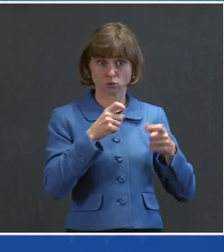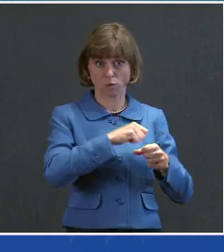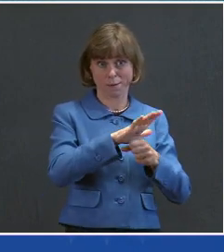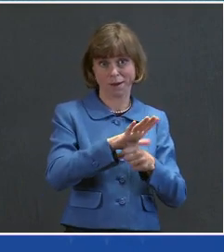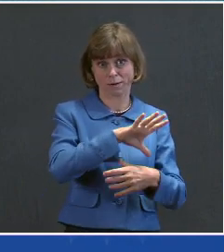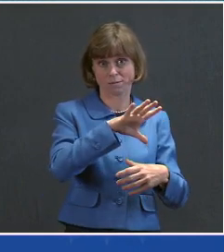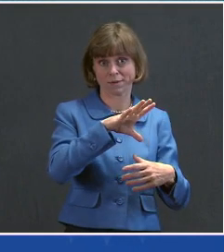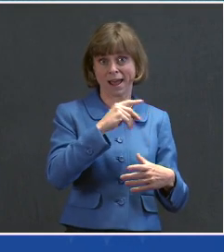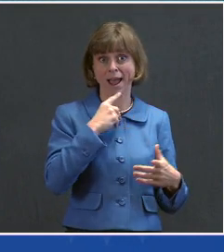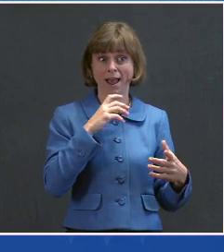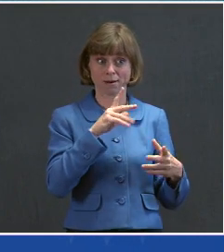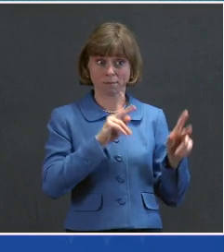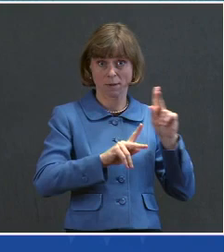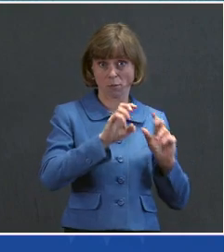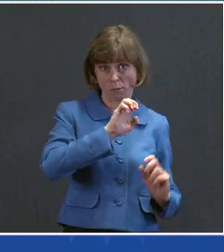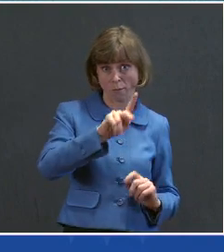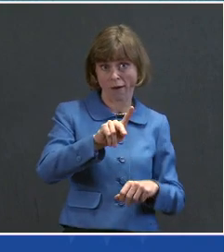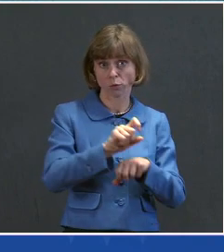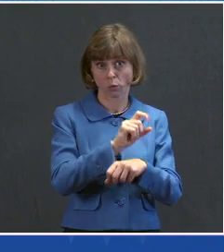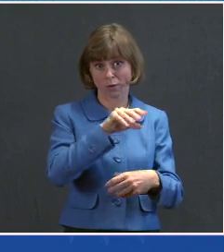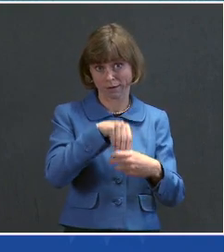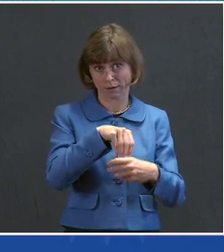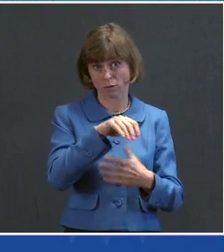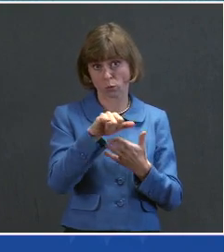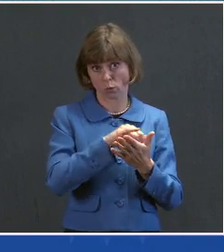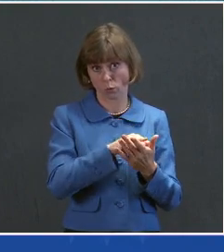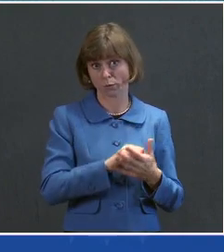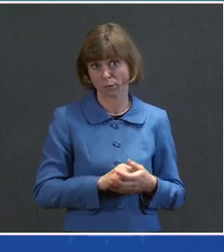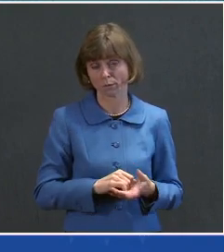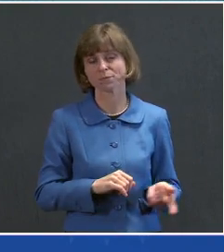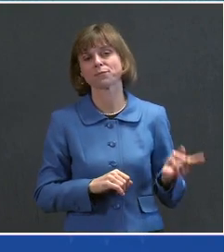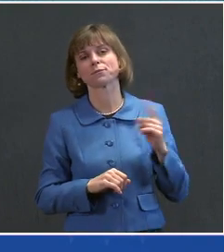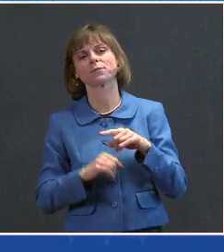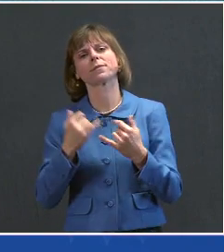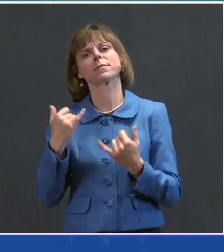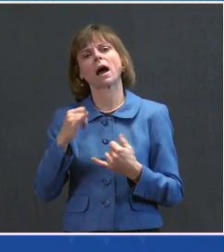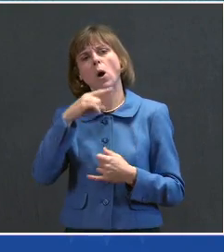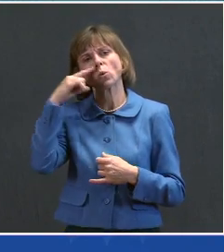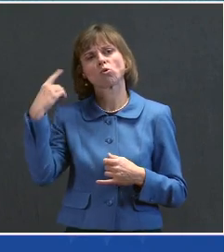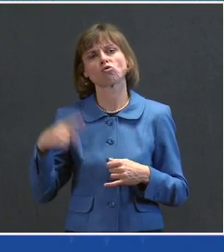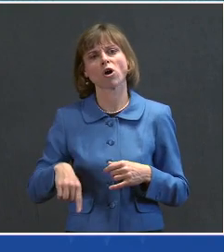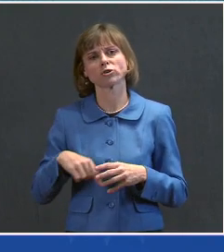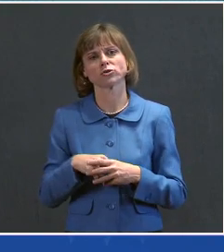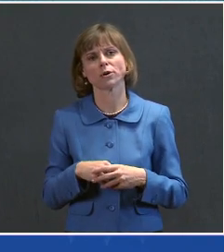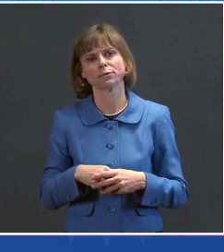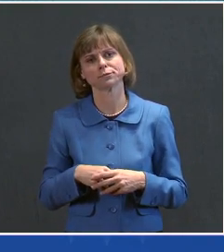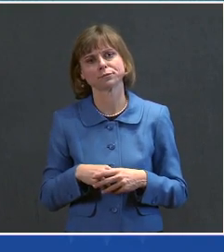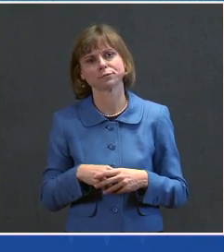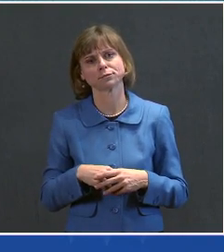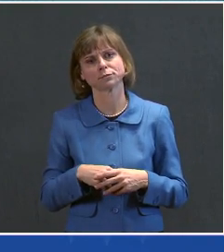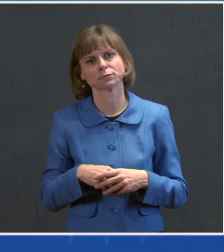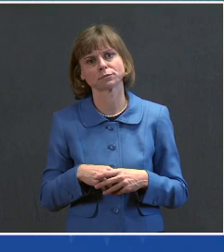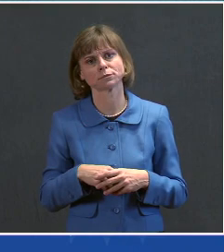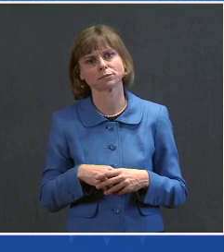The Press: And just going back to Russia -- Ms. Psaki: Yep. The Press: -- you know, as Michael was pointing out, we're now, I believe, right in the midst